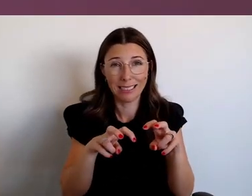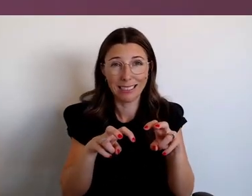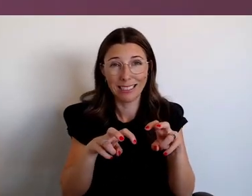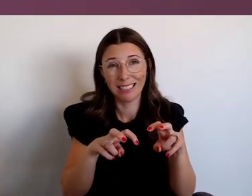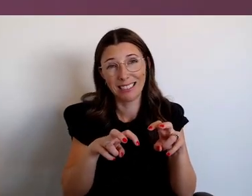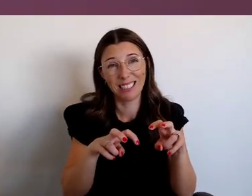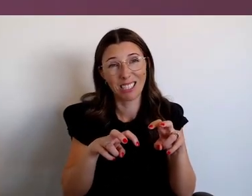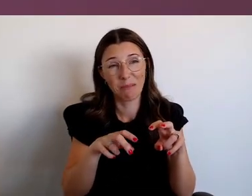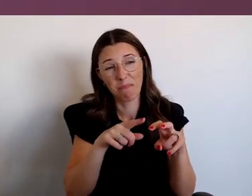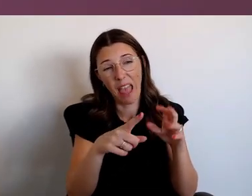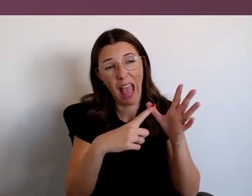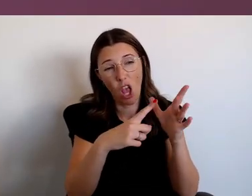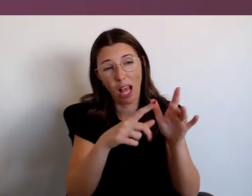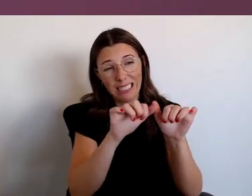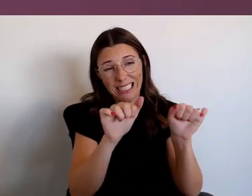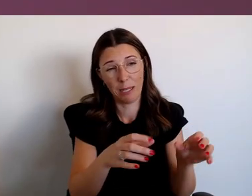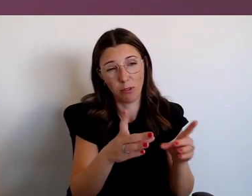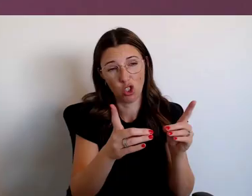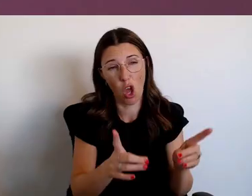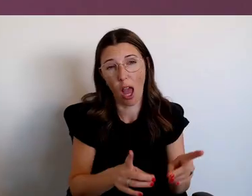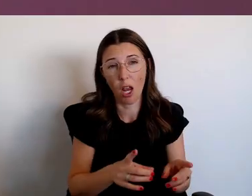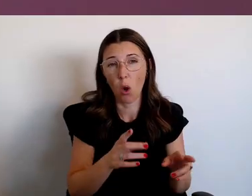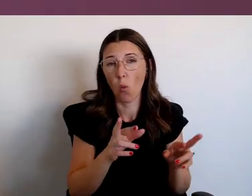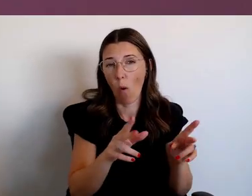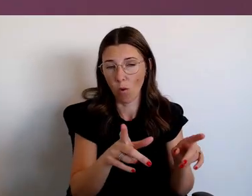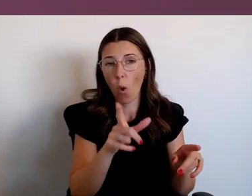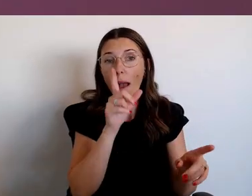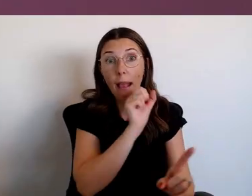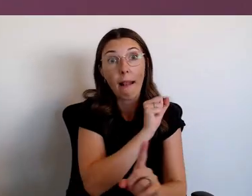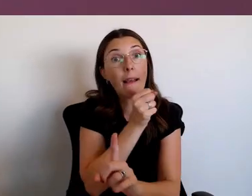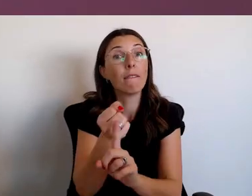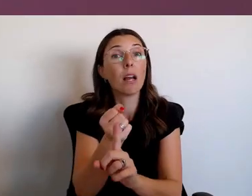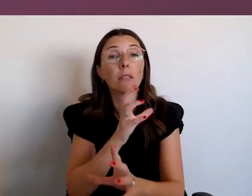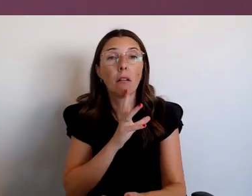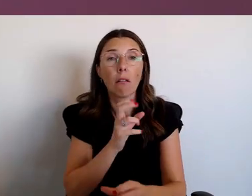been designed, the output could affect government